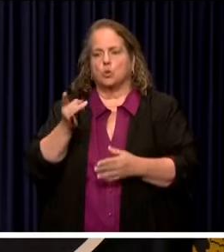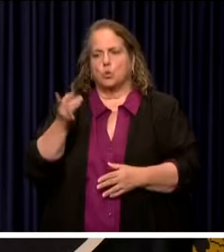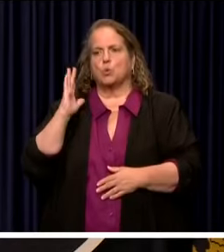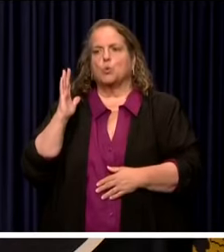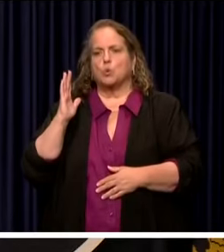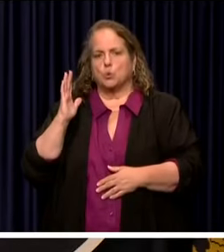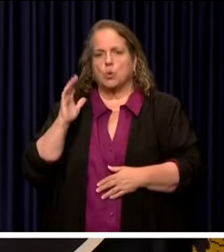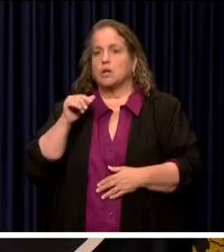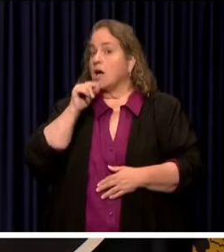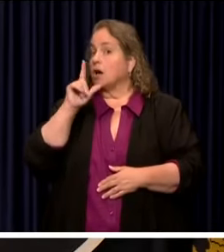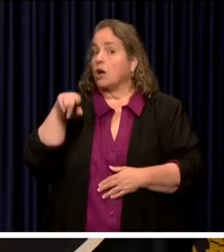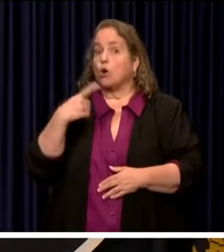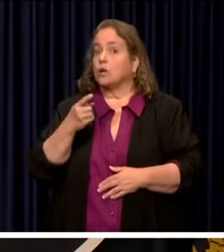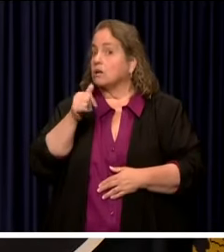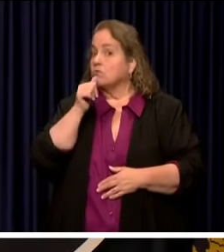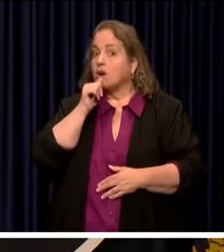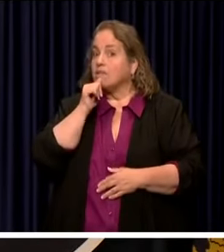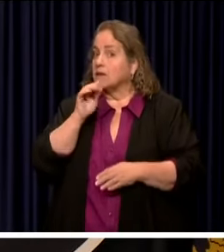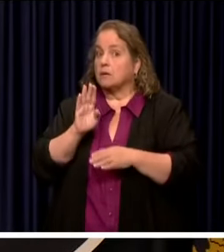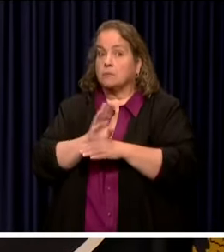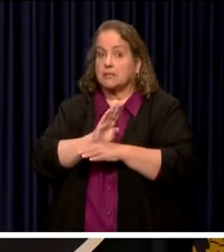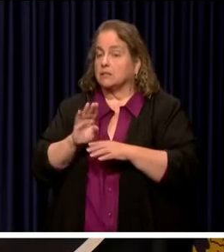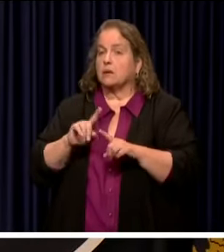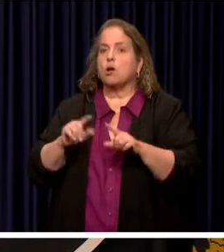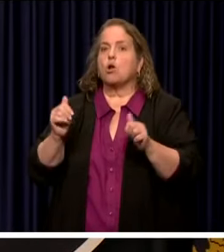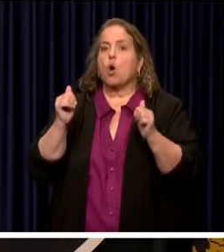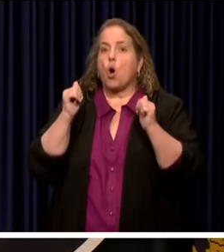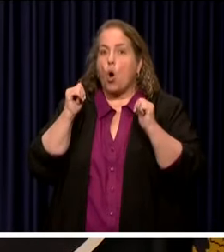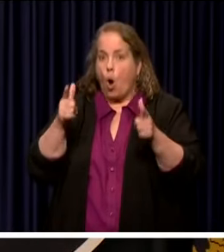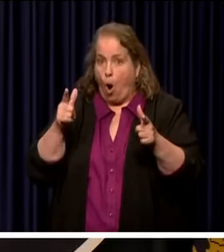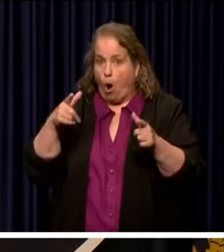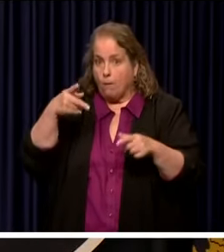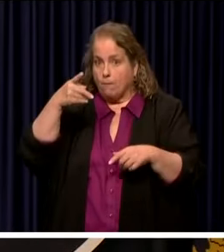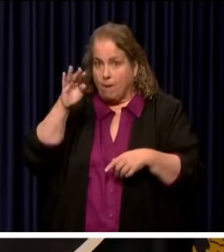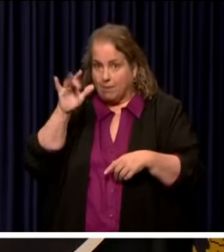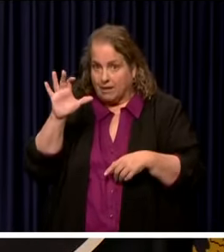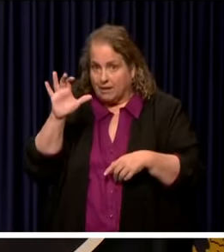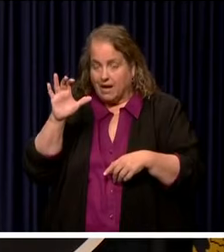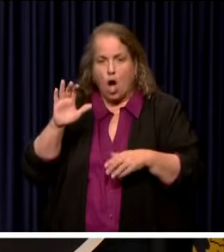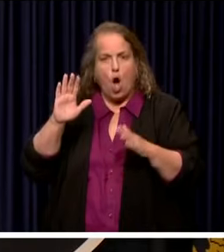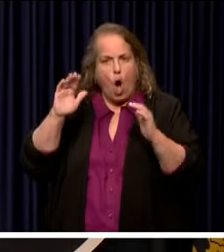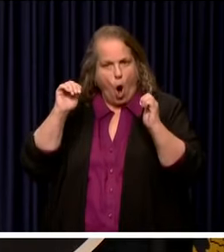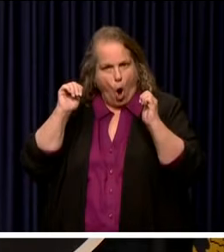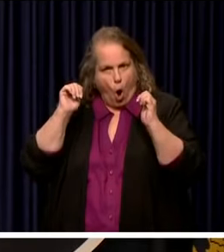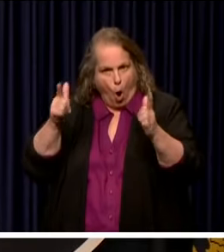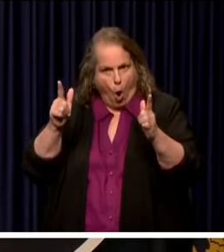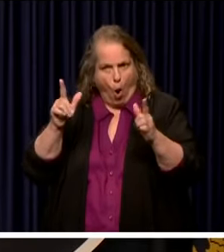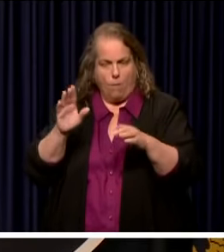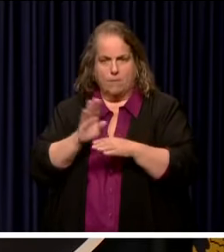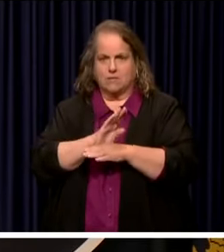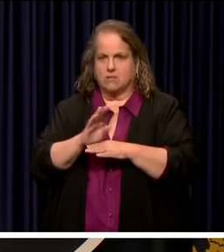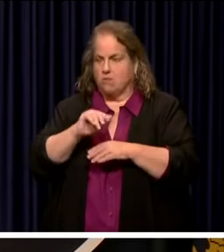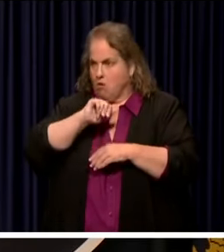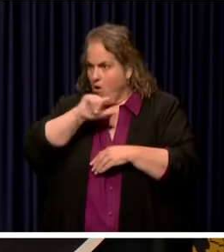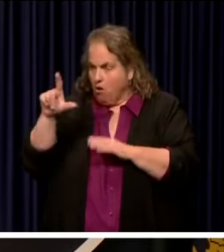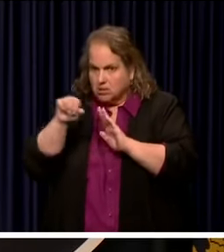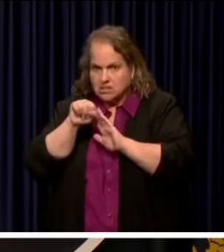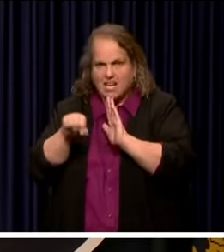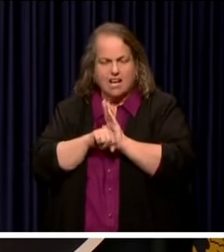DIRECTLY HELP WITH THIS ECONOMY AS WE ARE MOVING FORWARD. I BELIEVE THAT CONGRESS IS CONSIDERING THOSE AT DIFFERENT